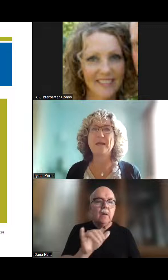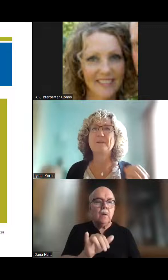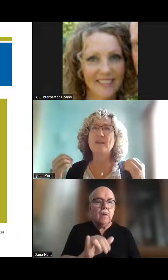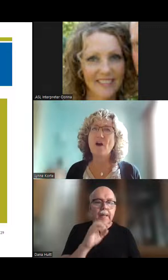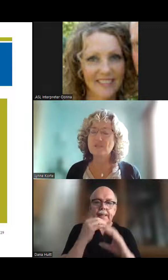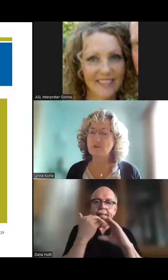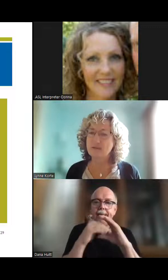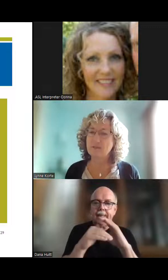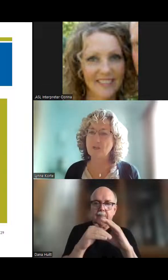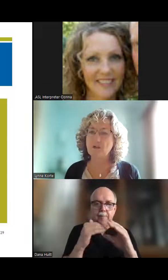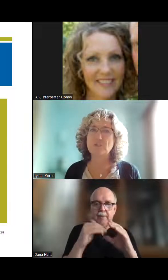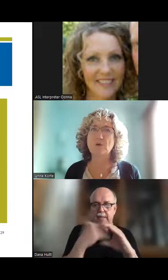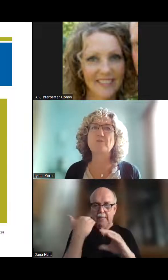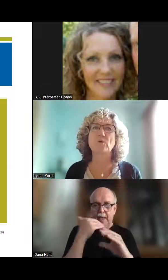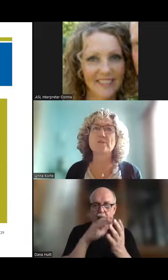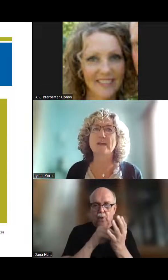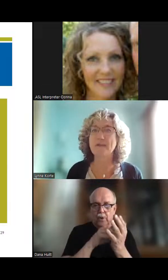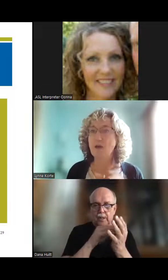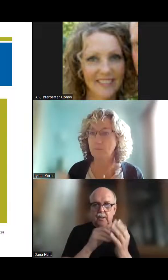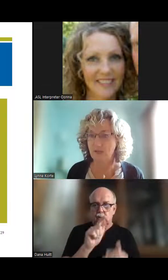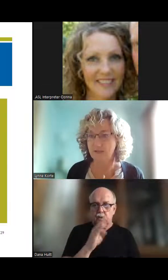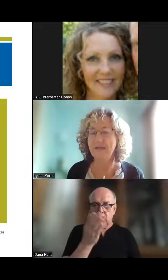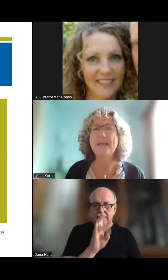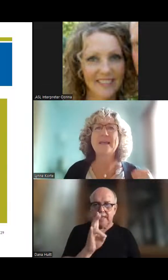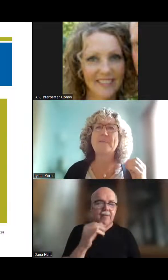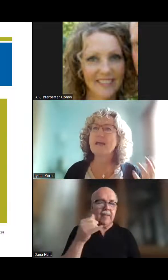technology for things like medication reminders or fall detection that can